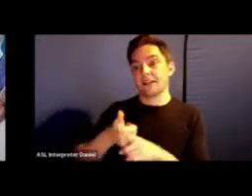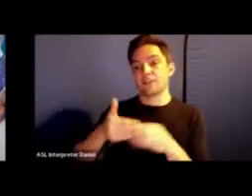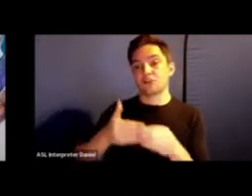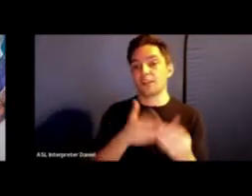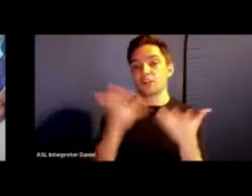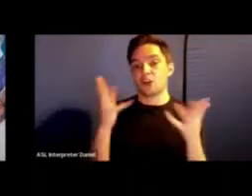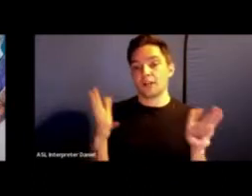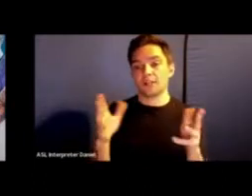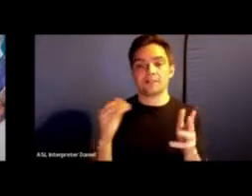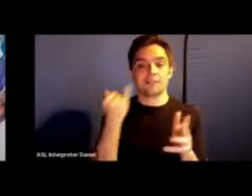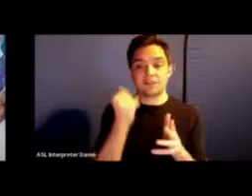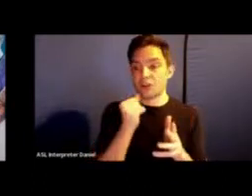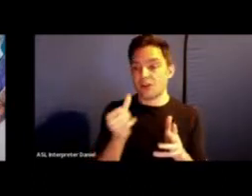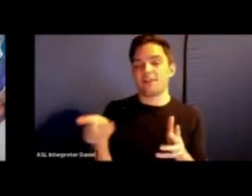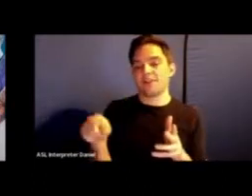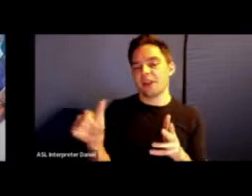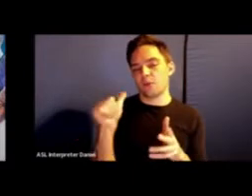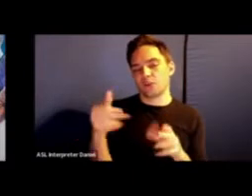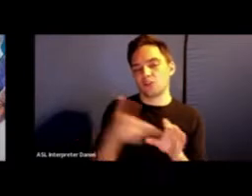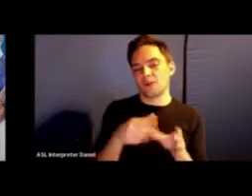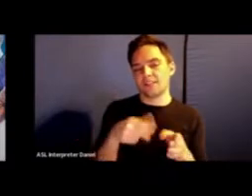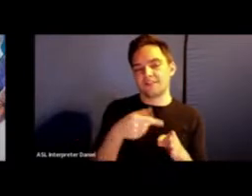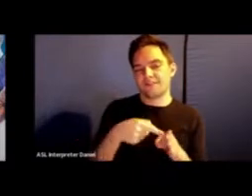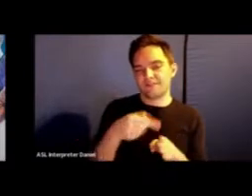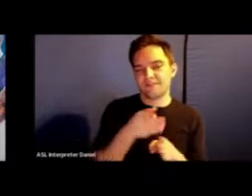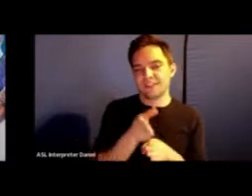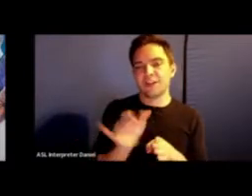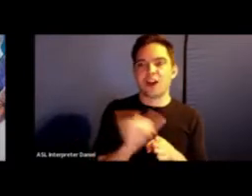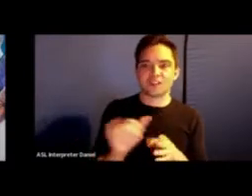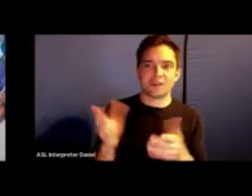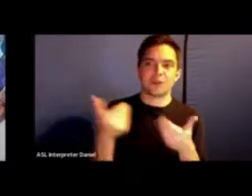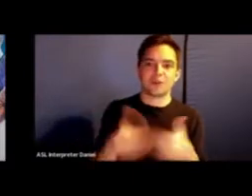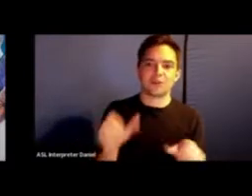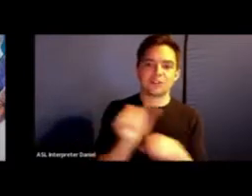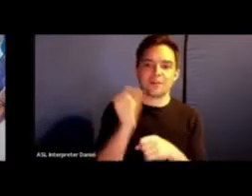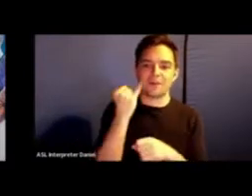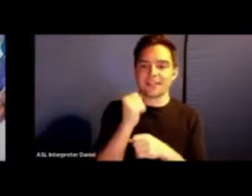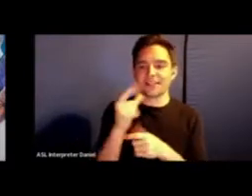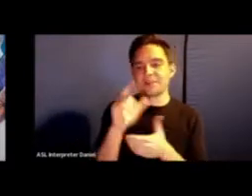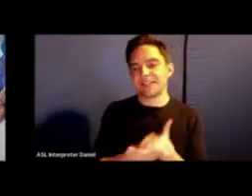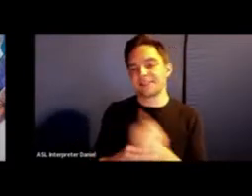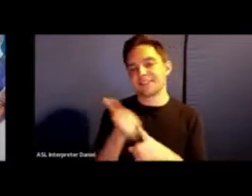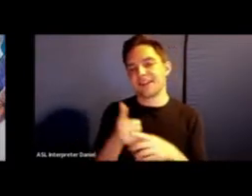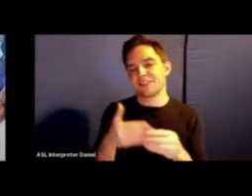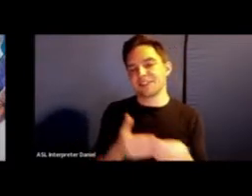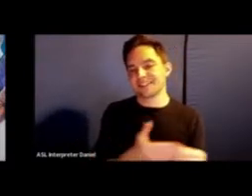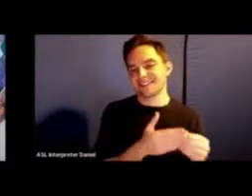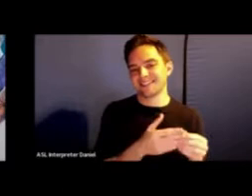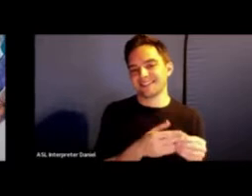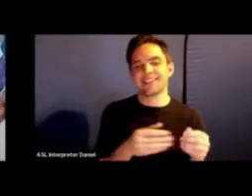wouldn't be working in this field. Also, they wouldn't be out of a job if they didn't believe in self direction. I can because of all of these reasons.